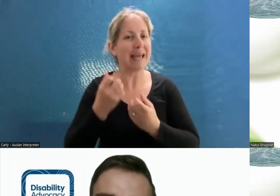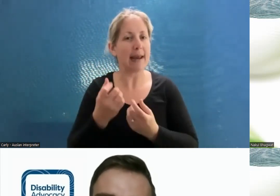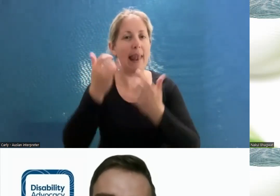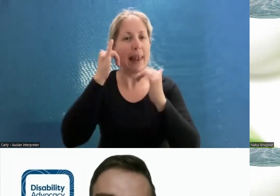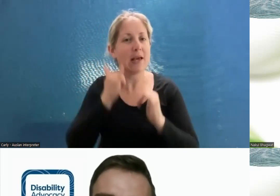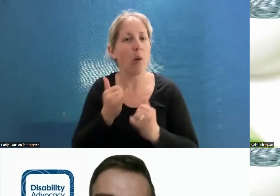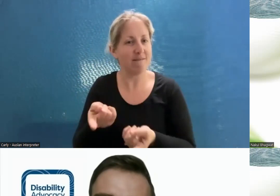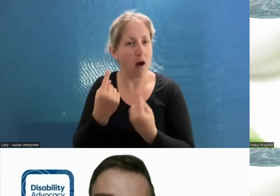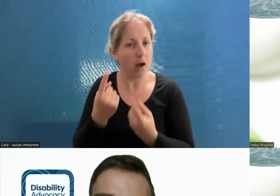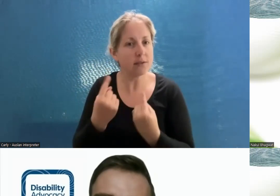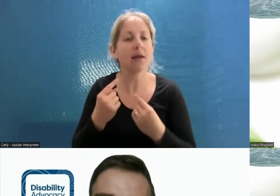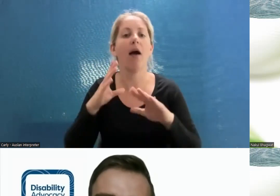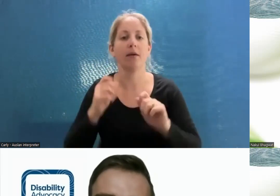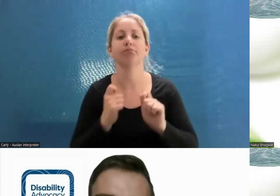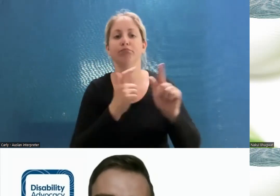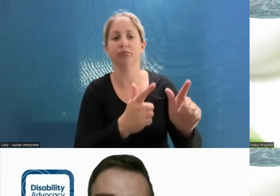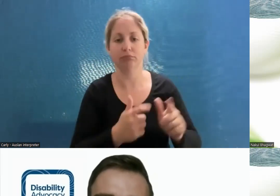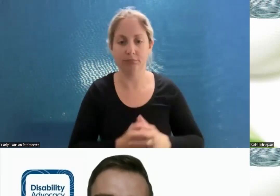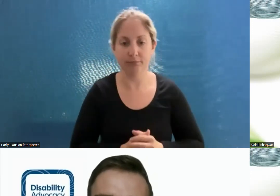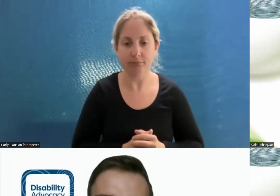Sifa: Thank you.